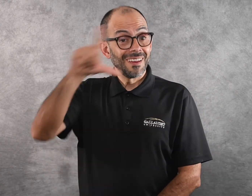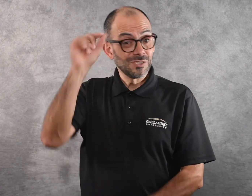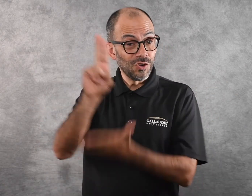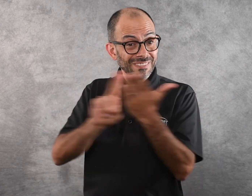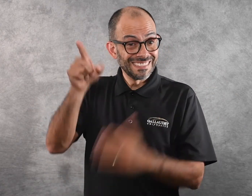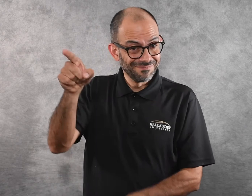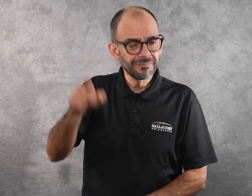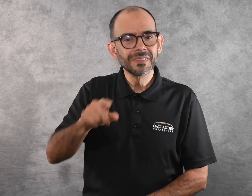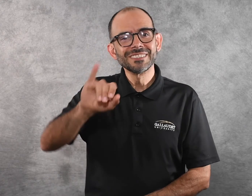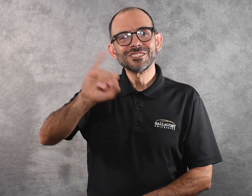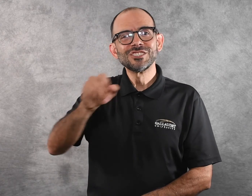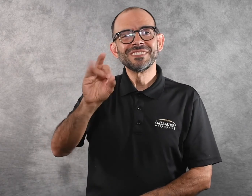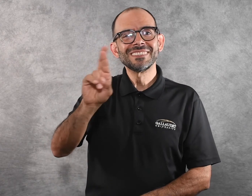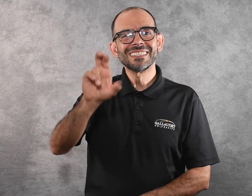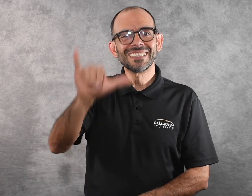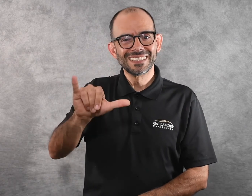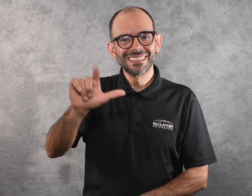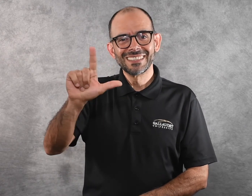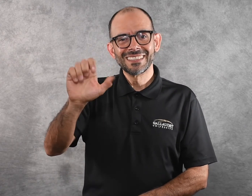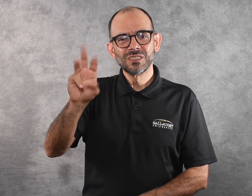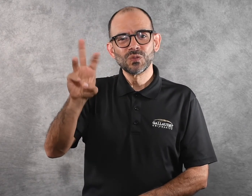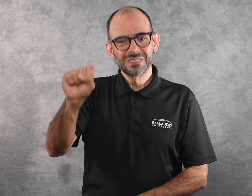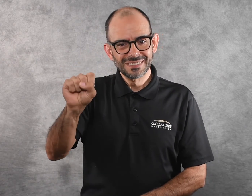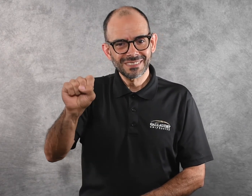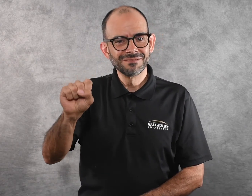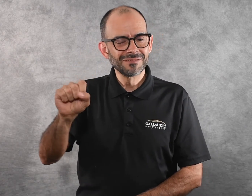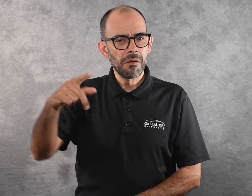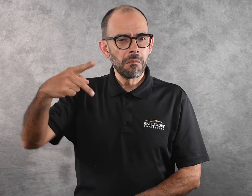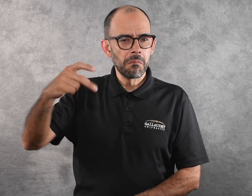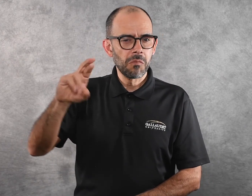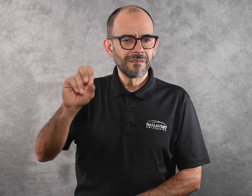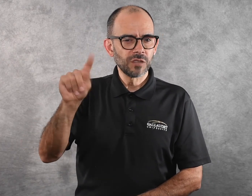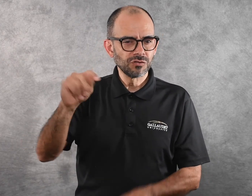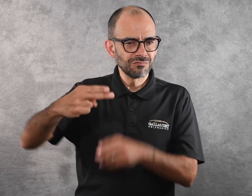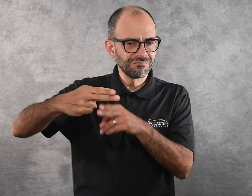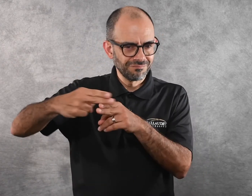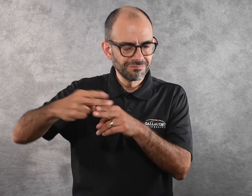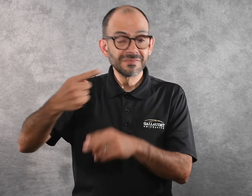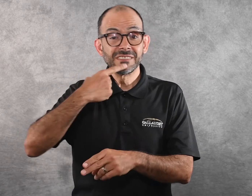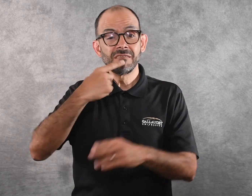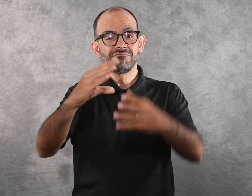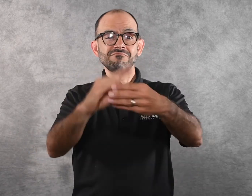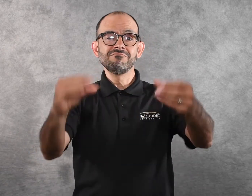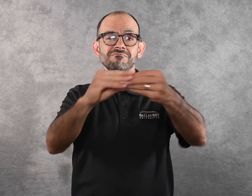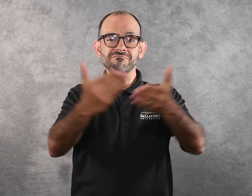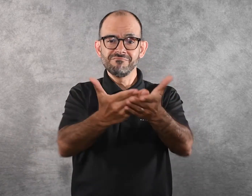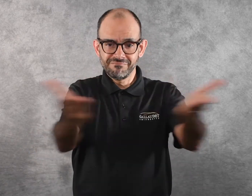Gallaudet University's Interim Provost, Jeffrey Lewis said: